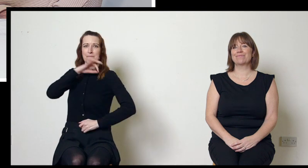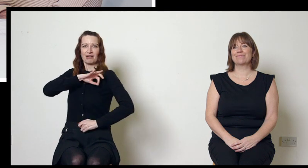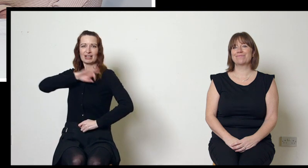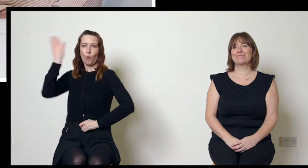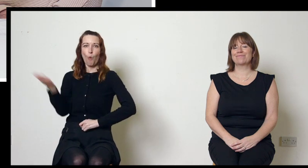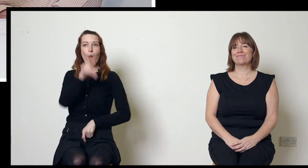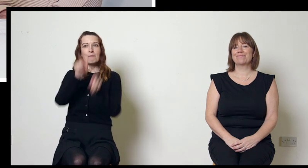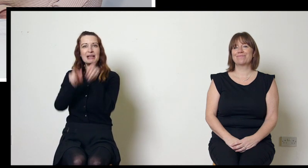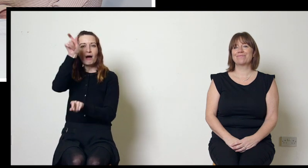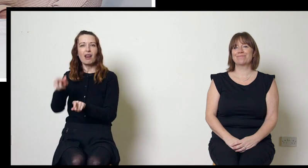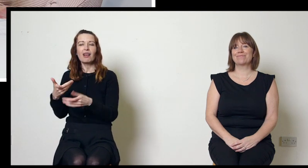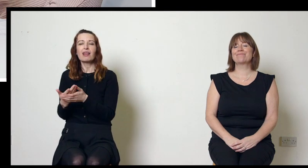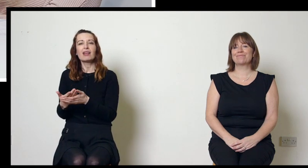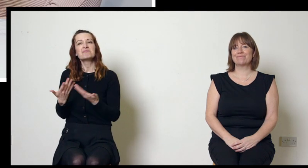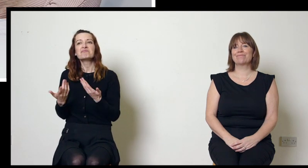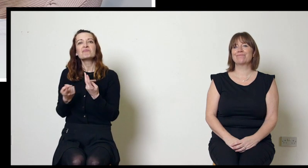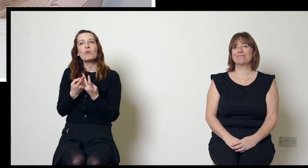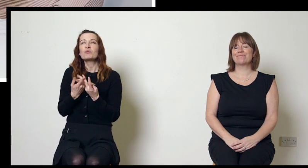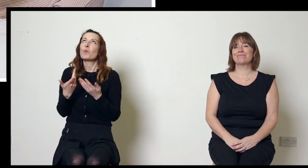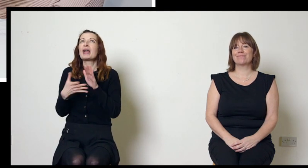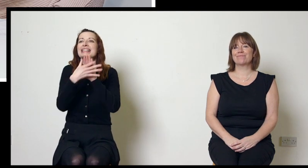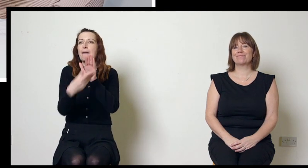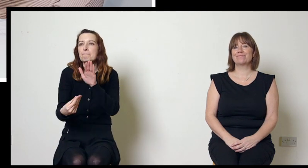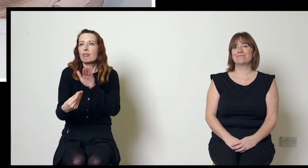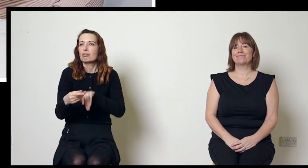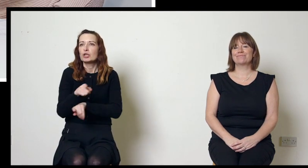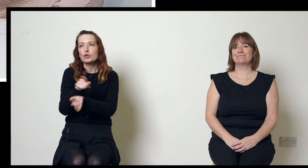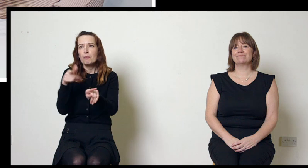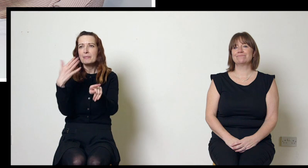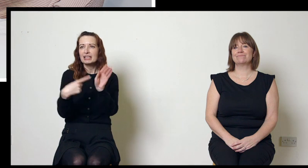And particularly… so, for instance if you're showing a really quite